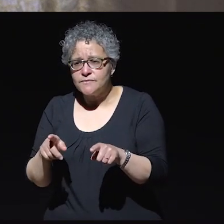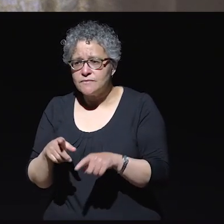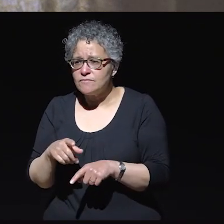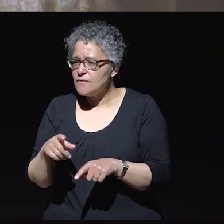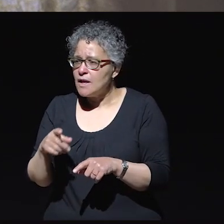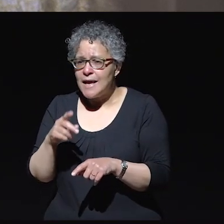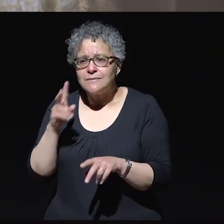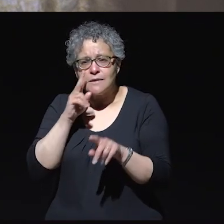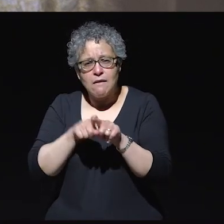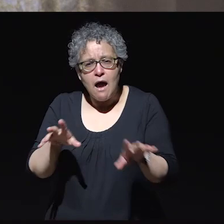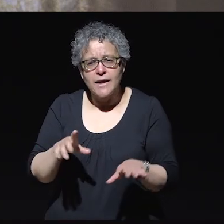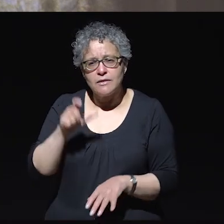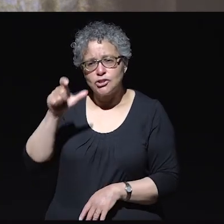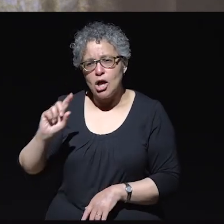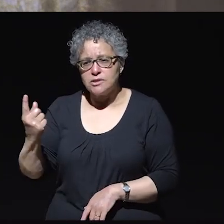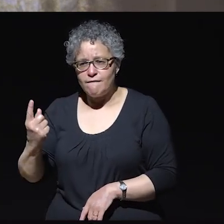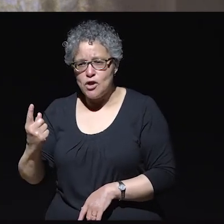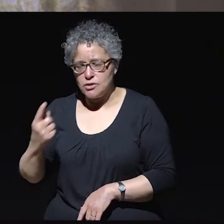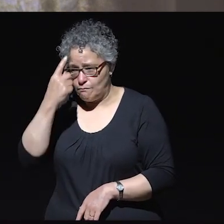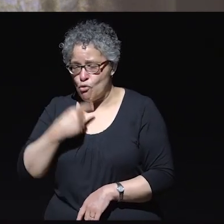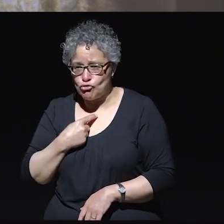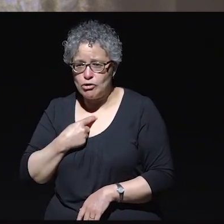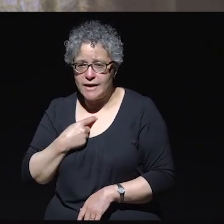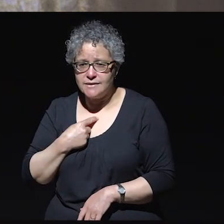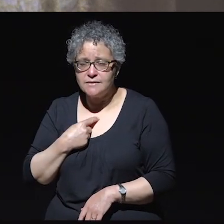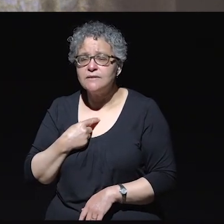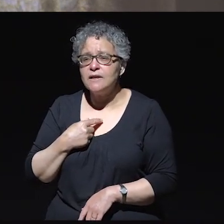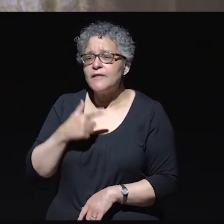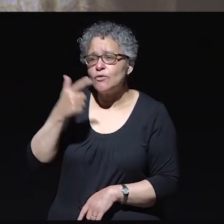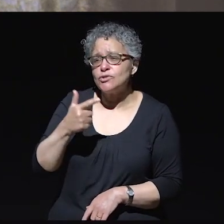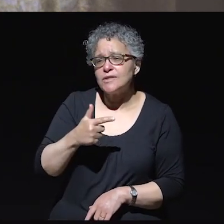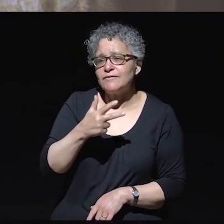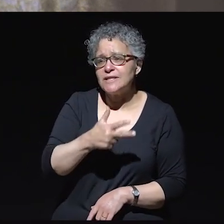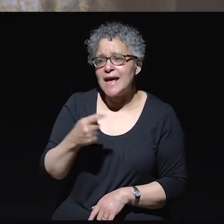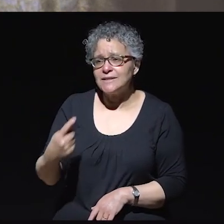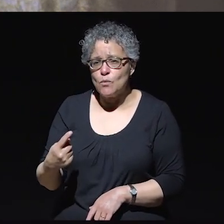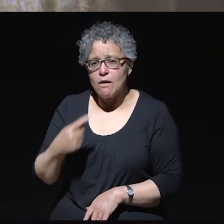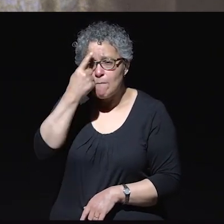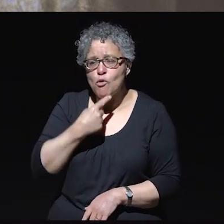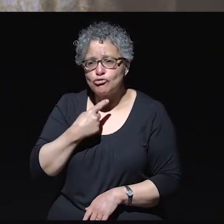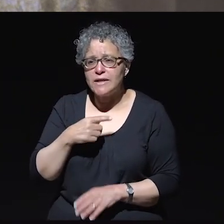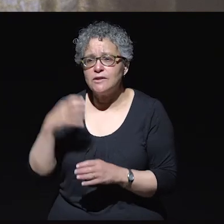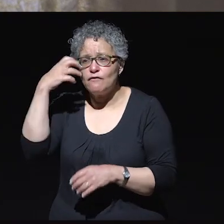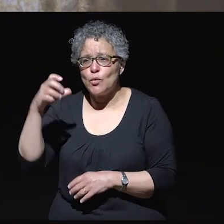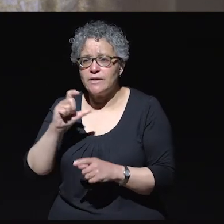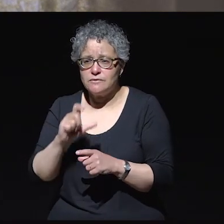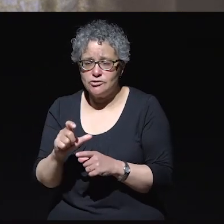And then on the right-hand side, his portrait from 1781 of Queen Charlotte, which is the portrait that Lawrence, of course, responded to